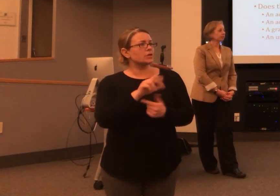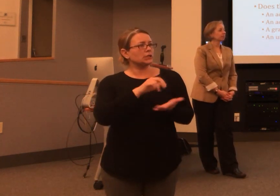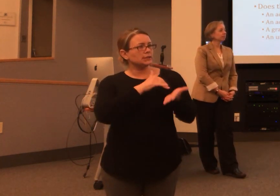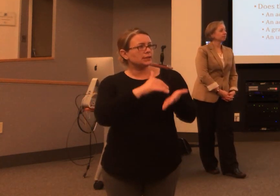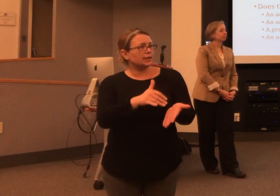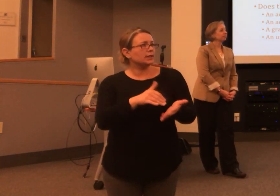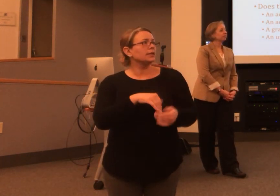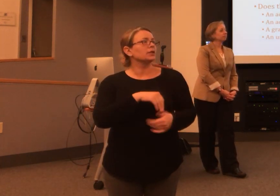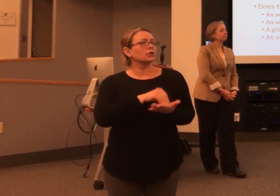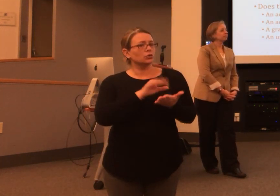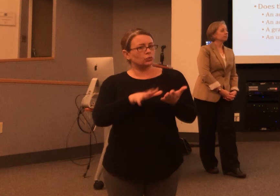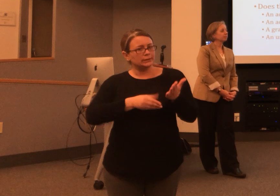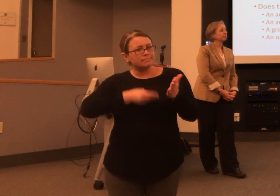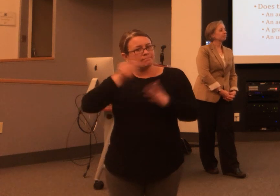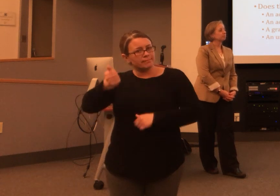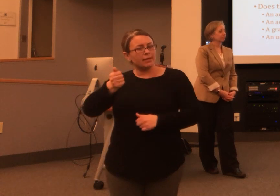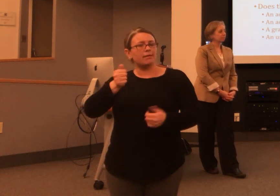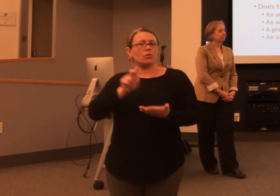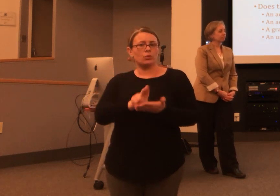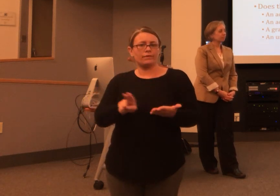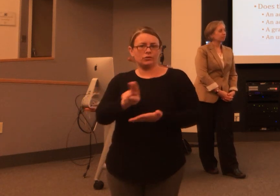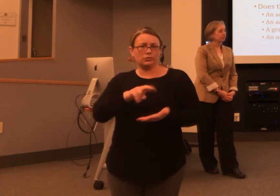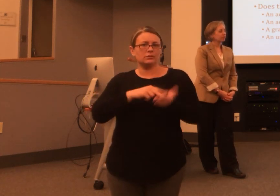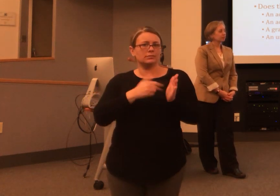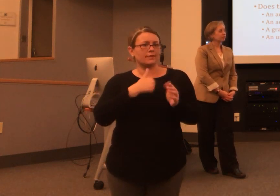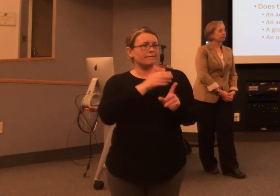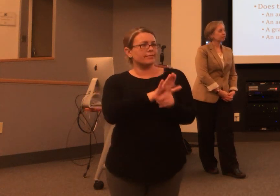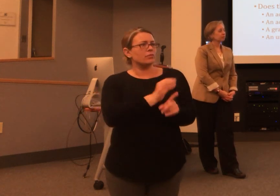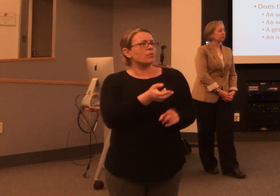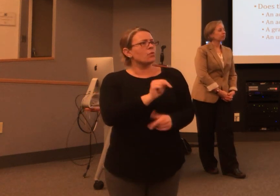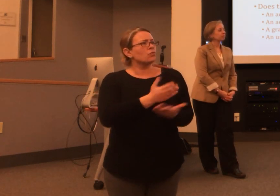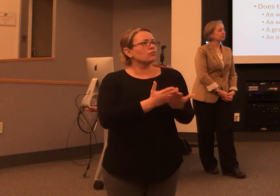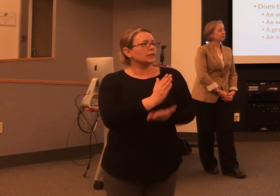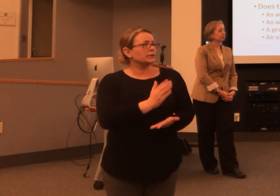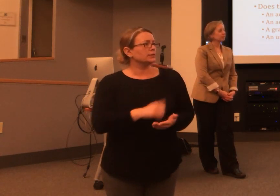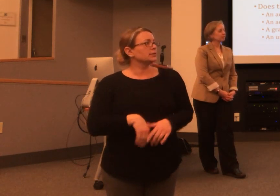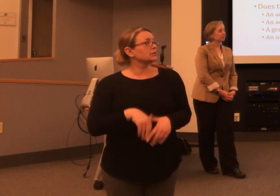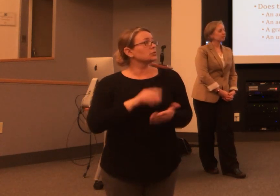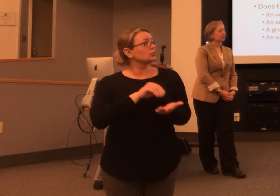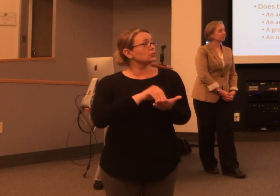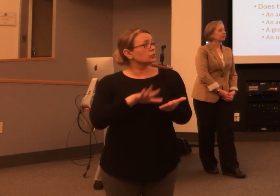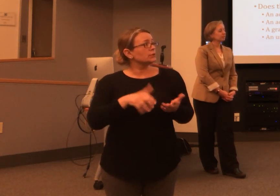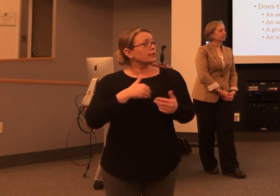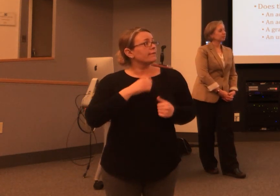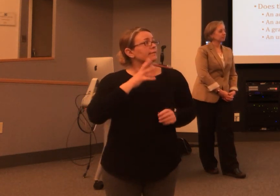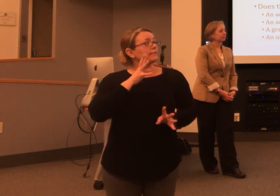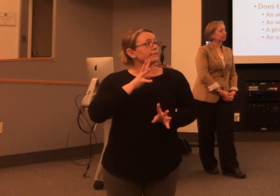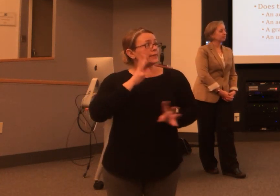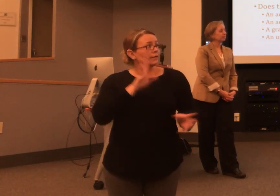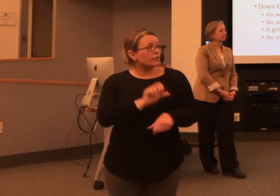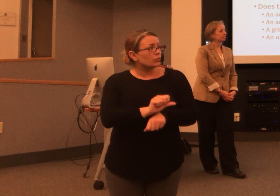and students have their own rights, so people who do innovative work and are seemingly creating ideas,